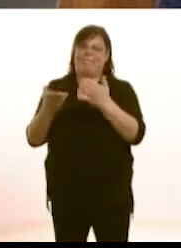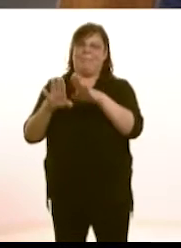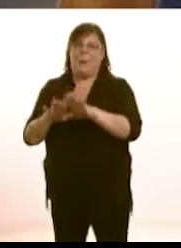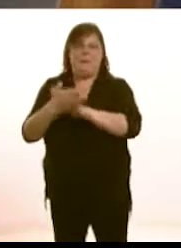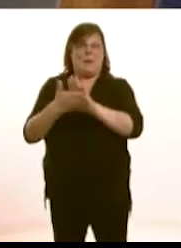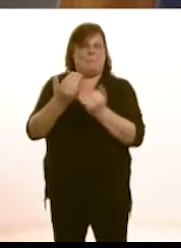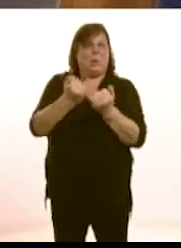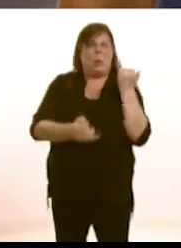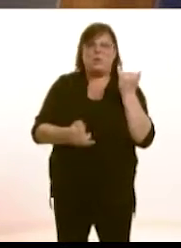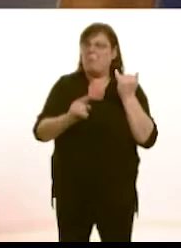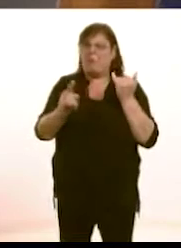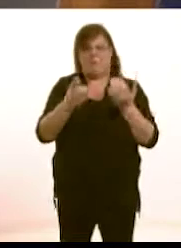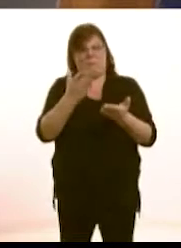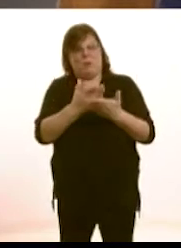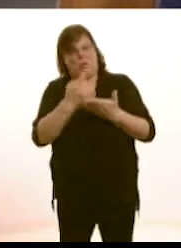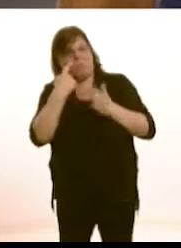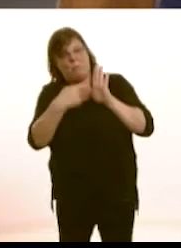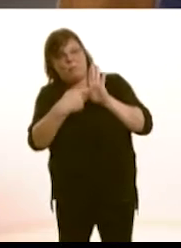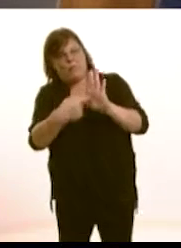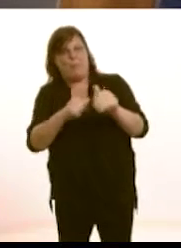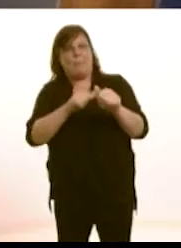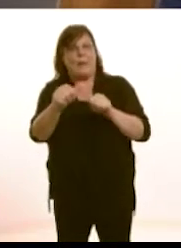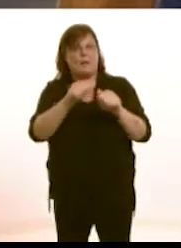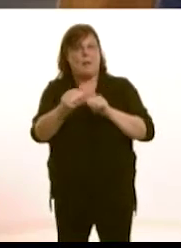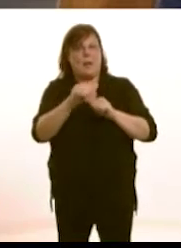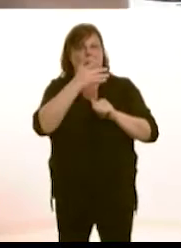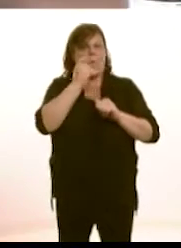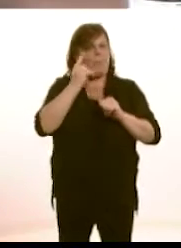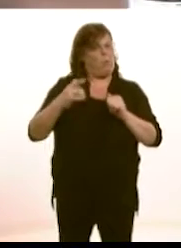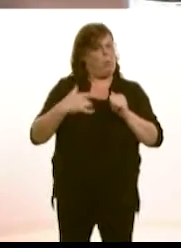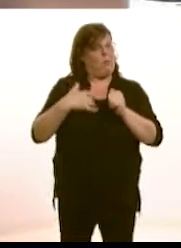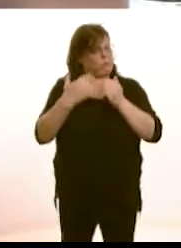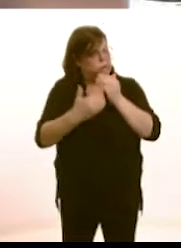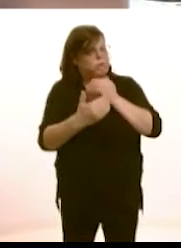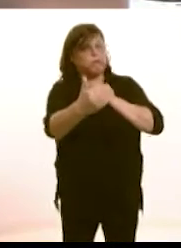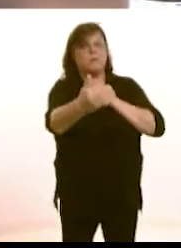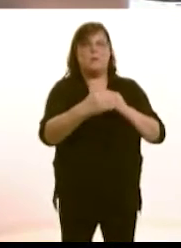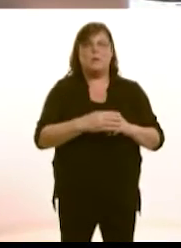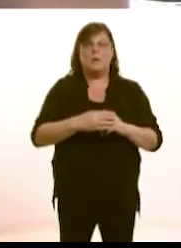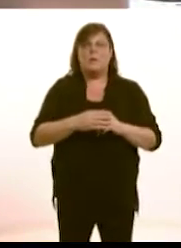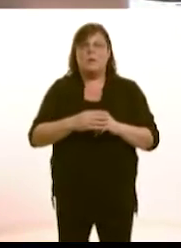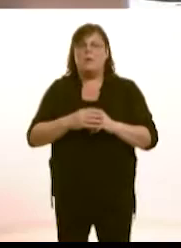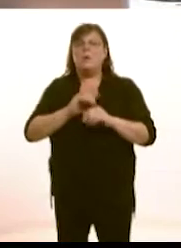They werenít. They were far better. Survival rates improved dramatically, even though people had to travel to Cardiff, that much is true.